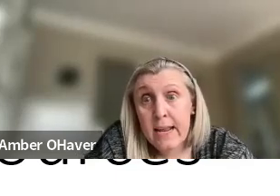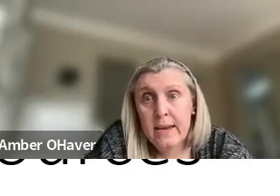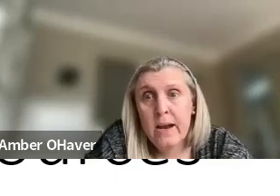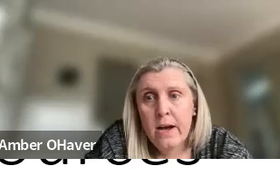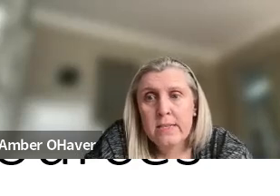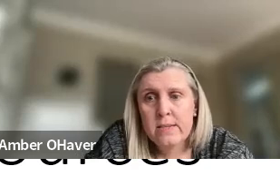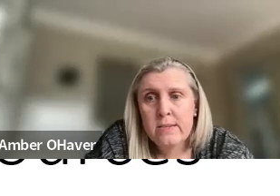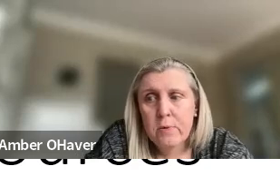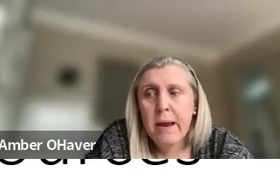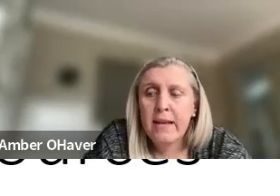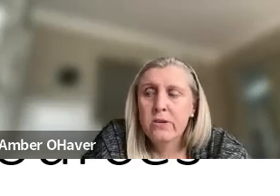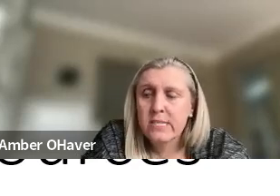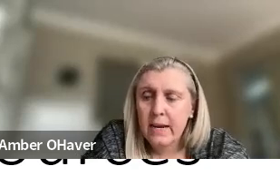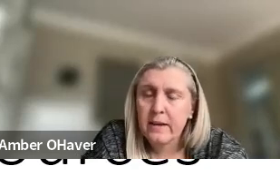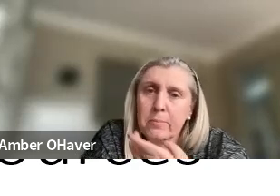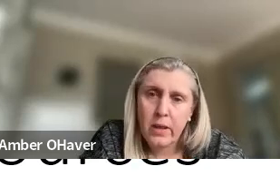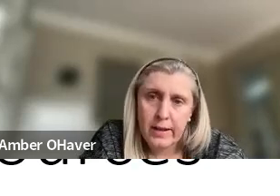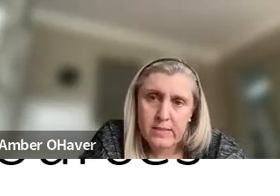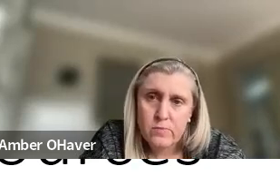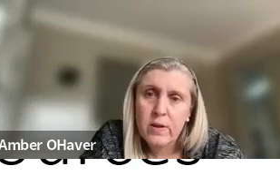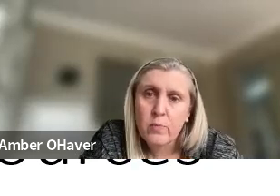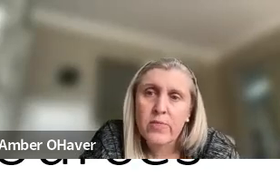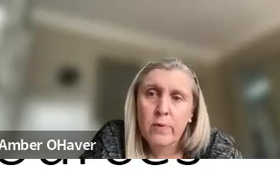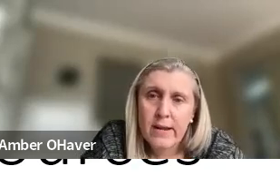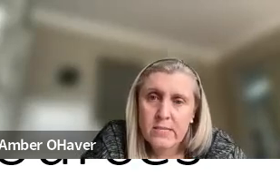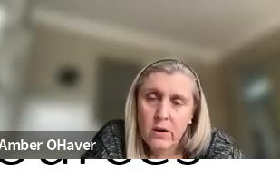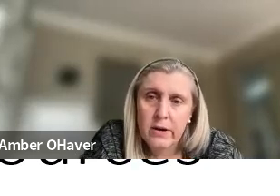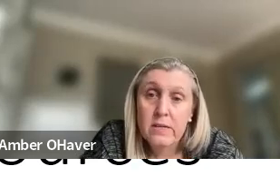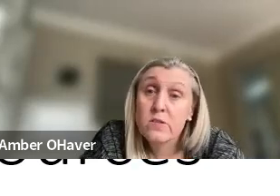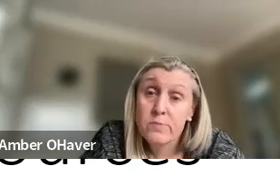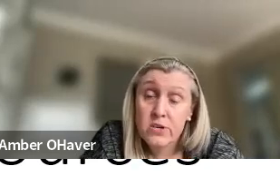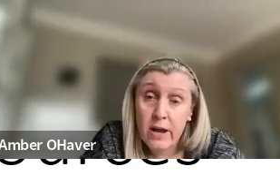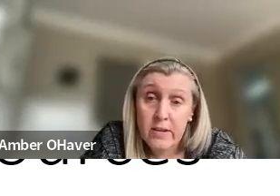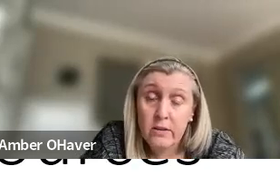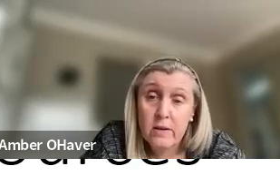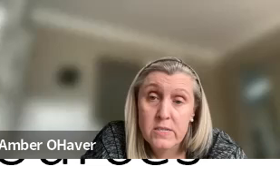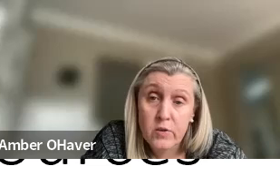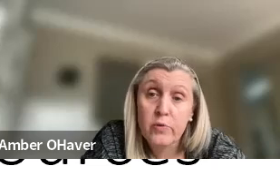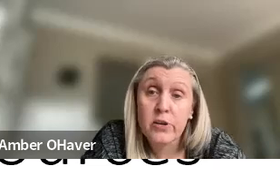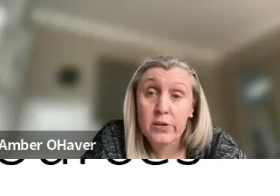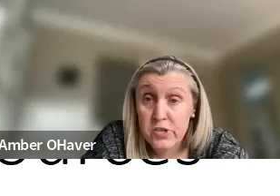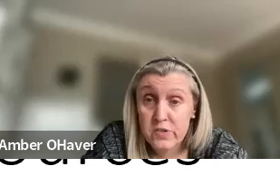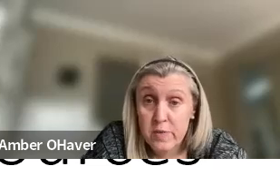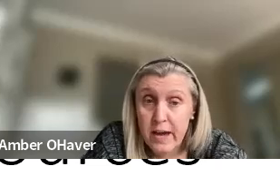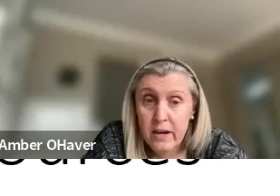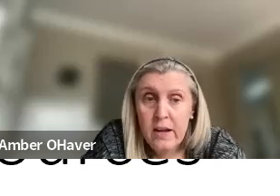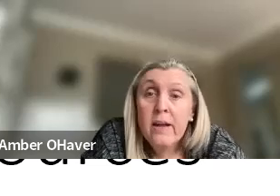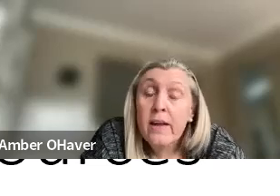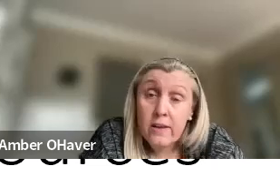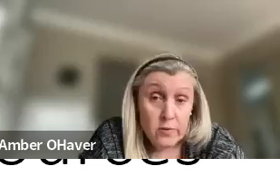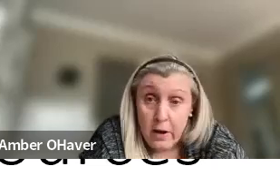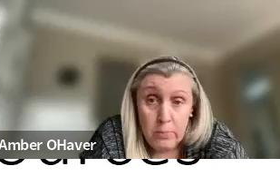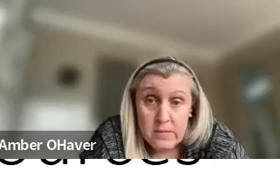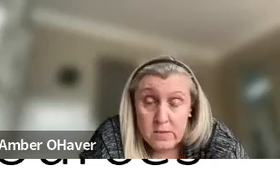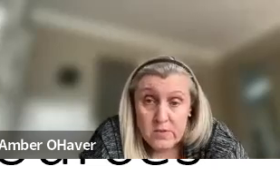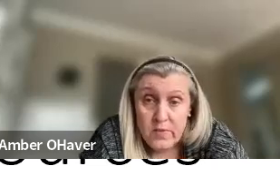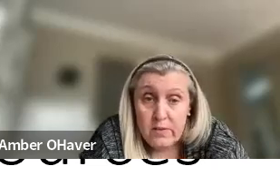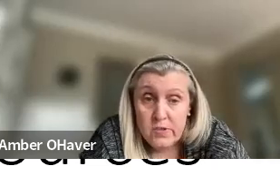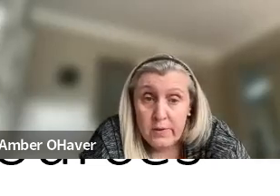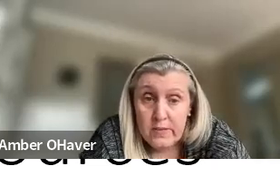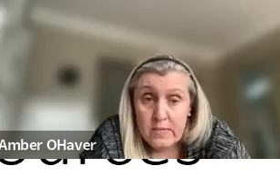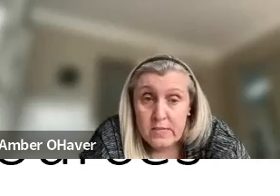I would strongly suggest, fills and silks. Dig into those State plans for your State, and find the section that is applicable, and talks about what the grievance procedure is, and will be, if a setting an H to be a setting is violating and not remaining or staying in compliance